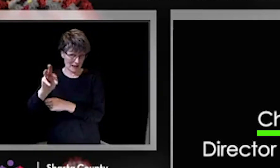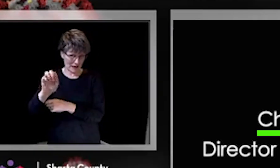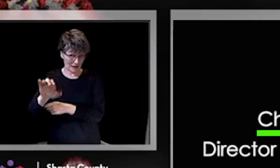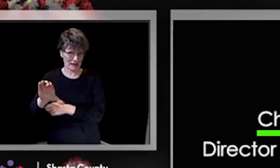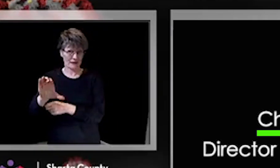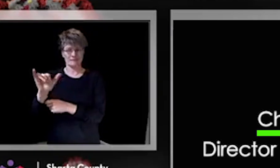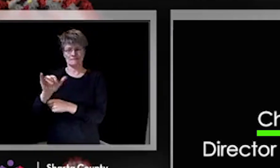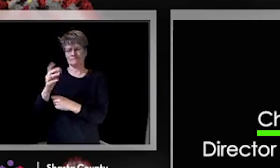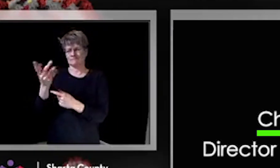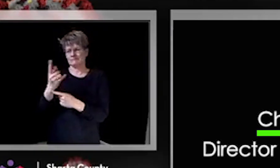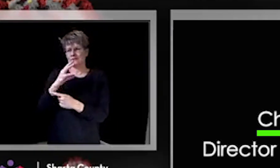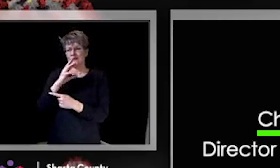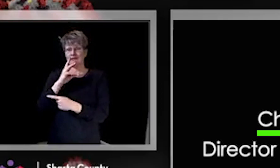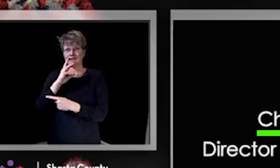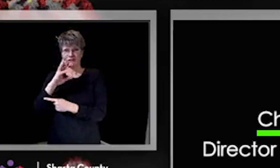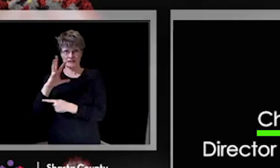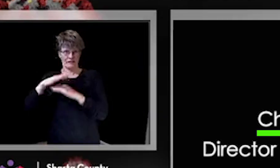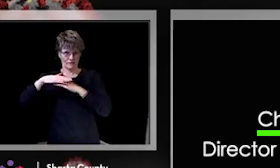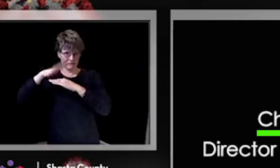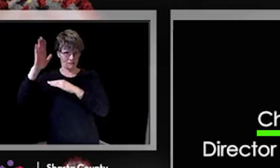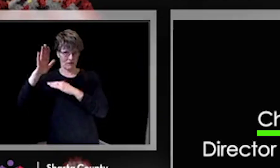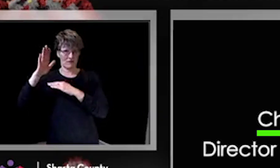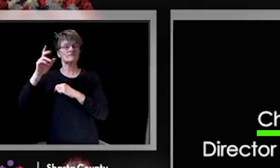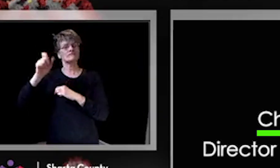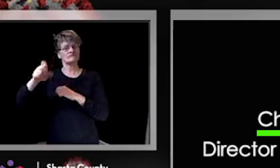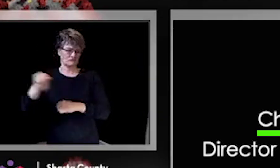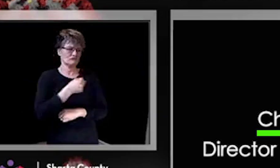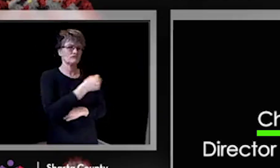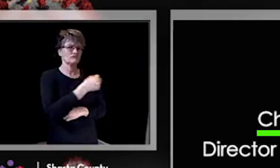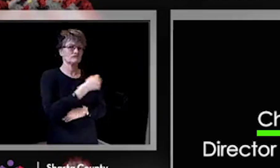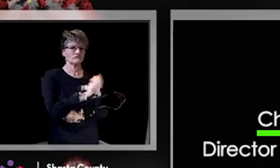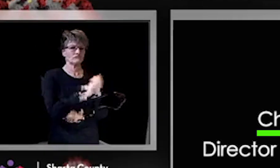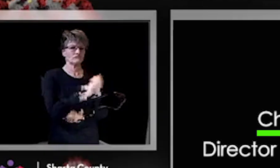have underlying health conditions, such as respiratory, compromised immunities, chronic